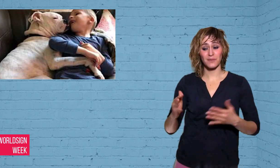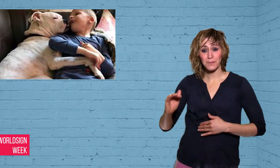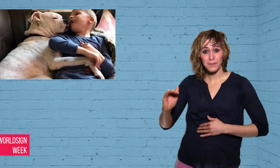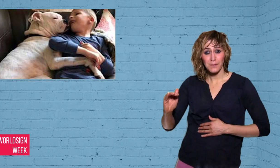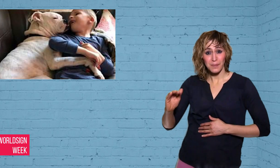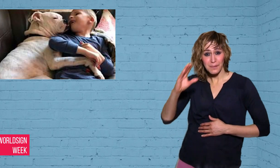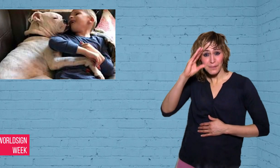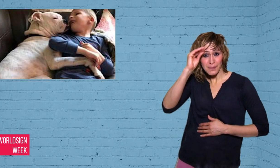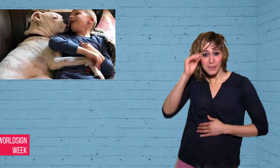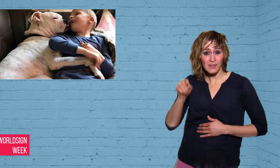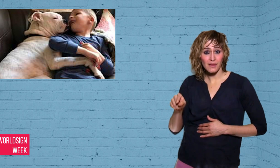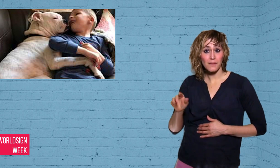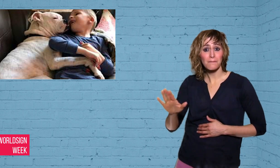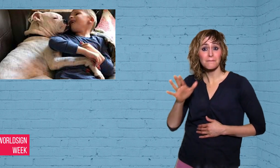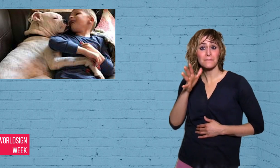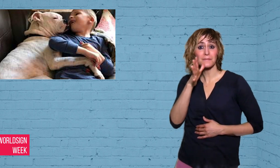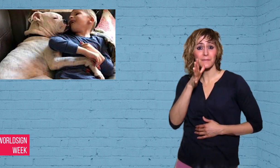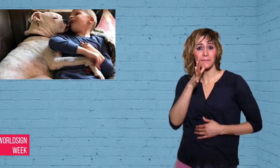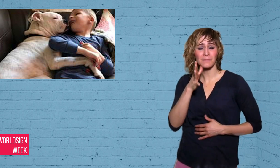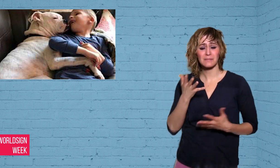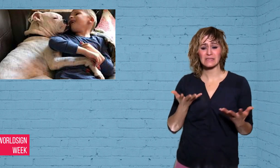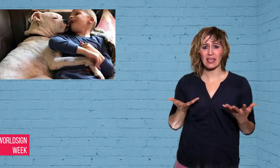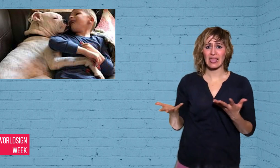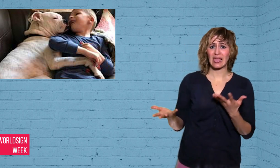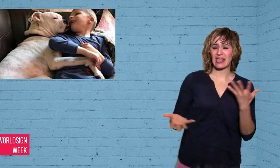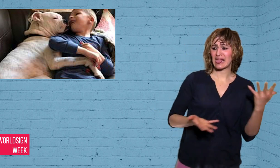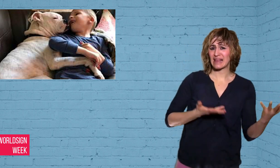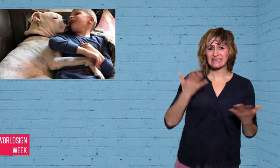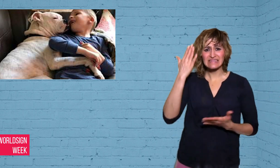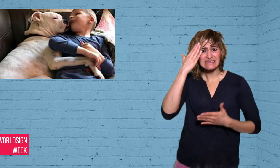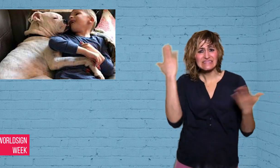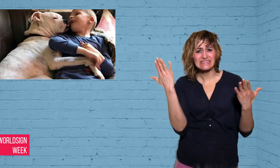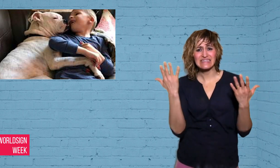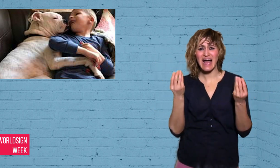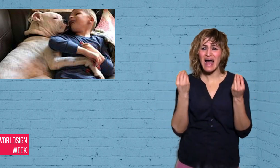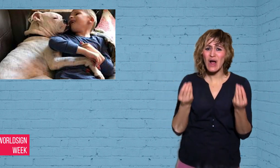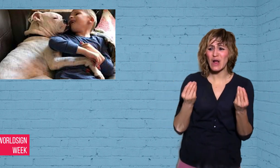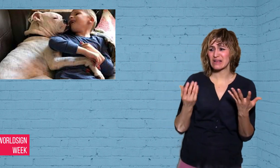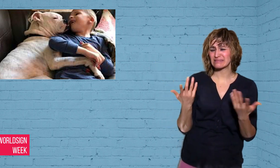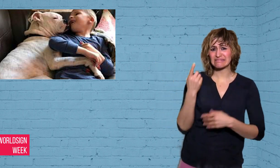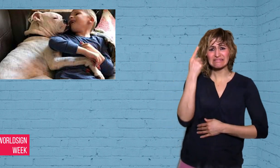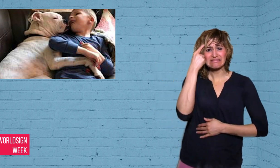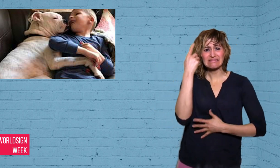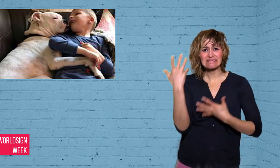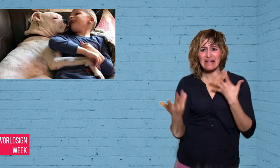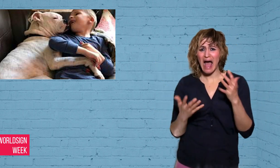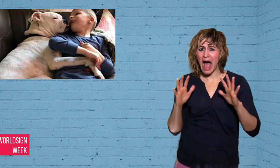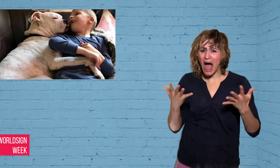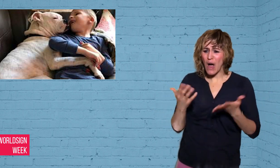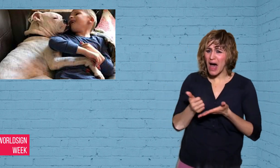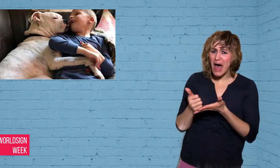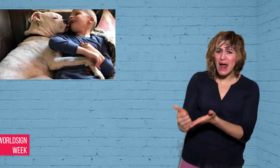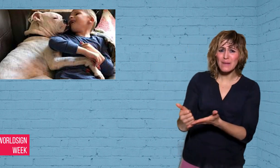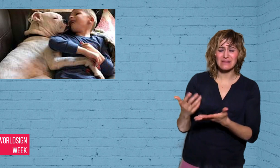His mother was at loss what to do.